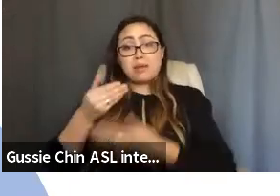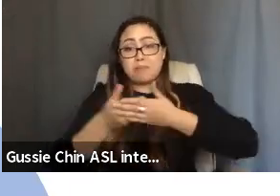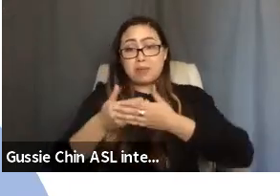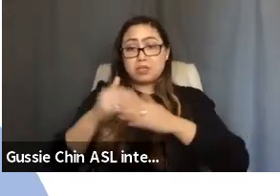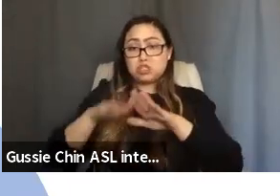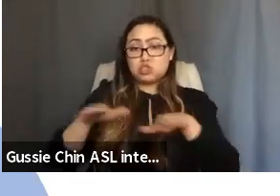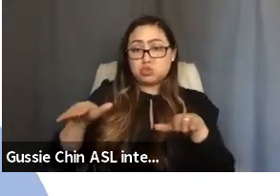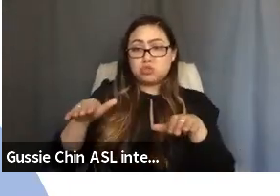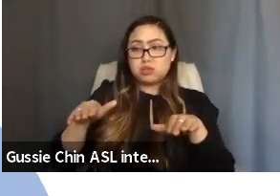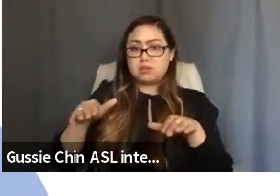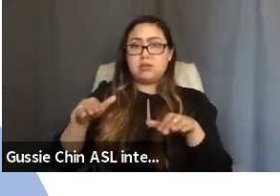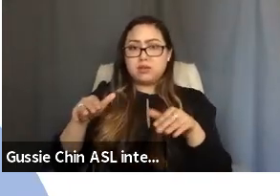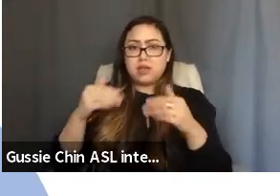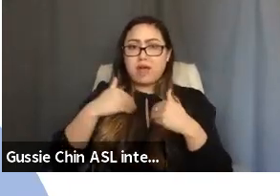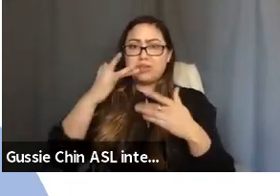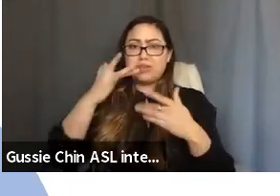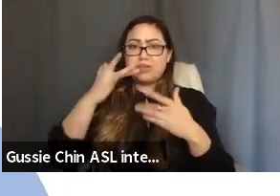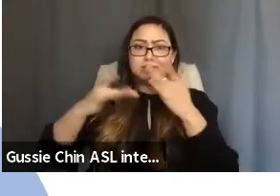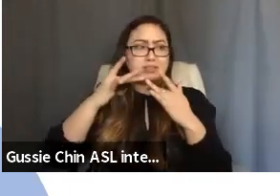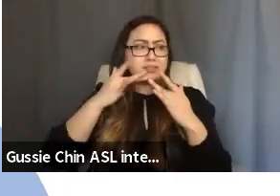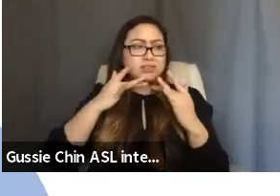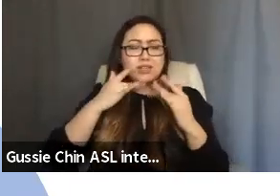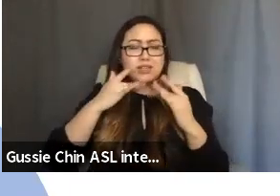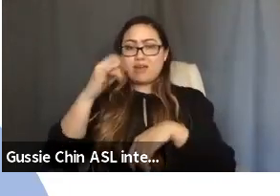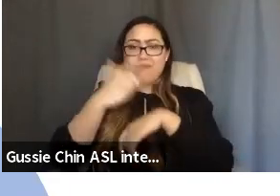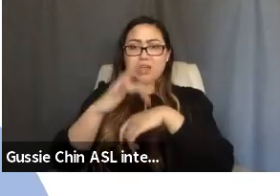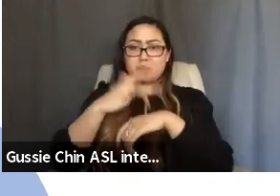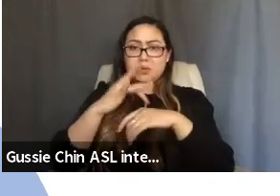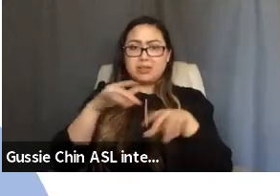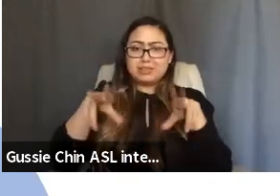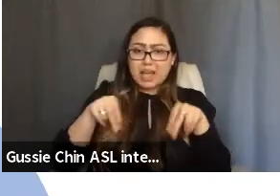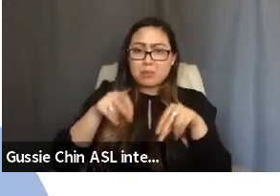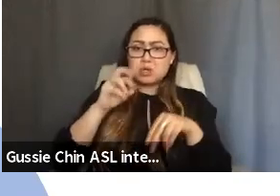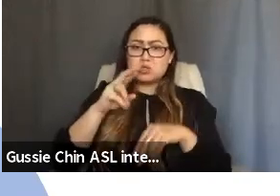I mean, how devastating is a formula shortage? Just like hearing about that. So we were able to